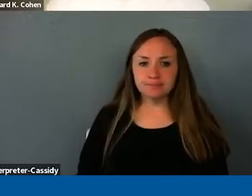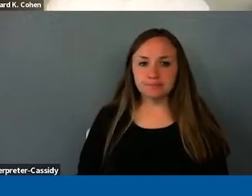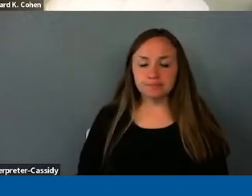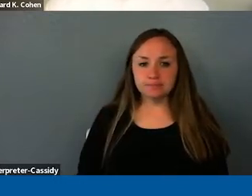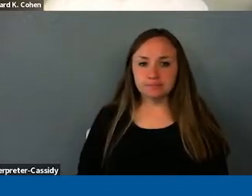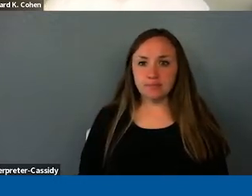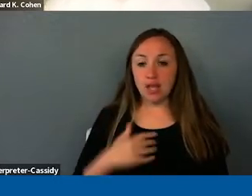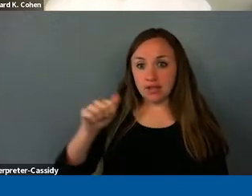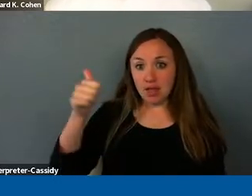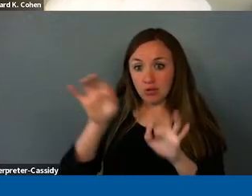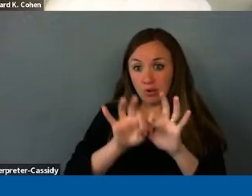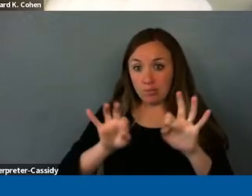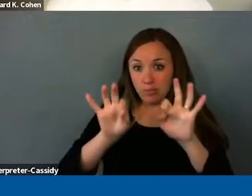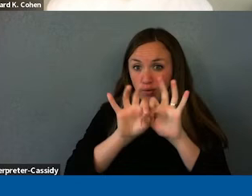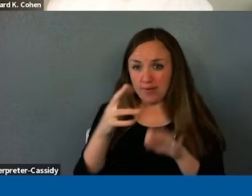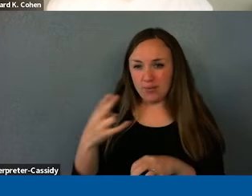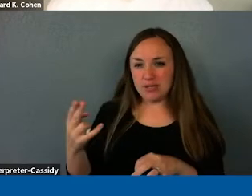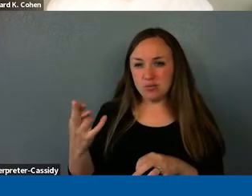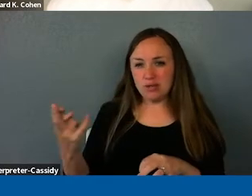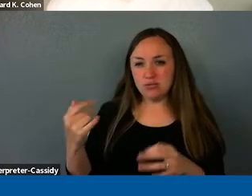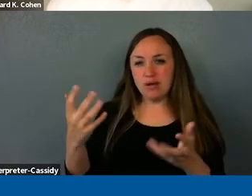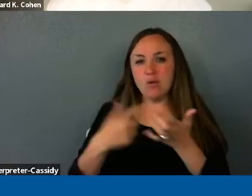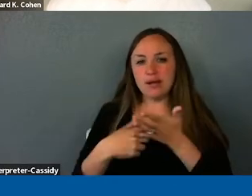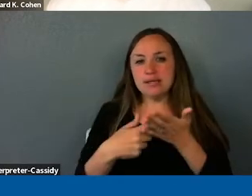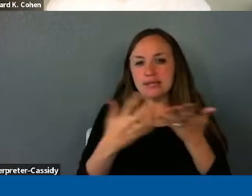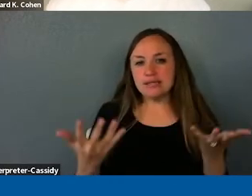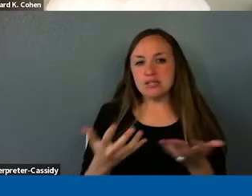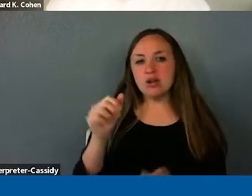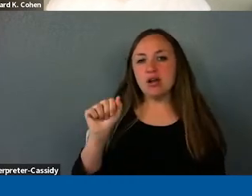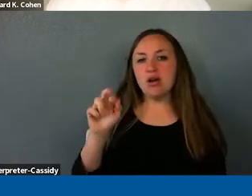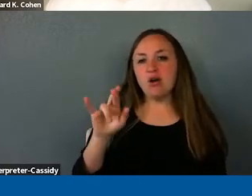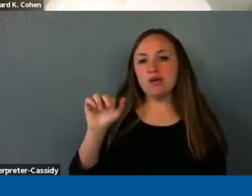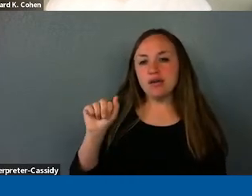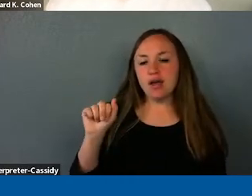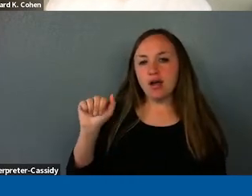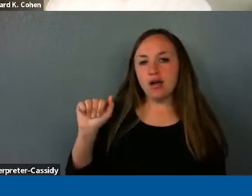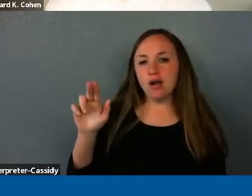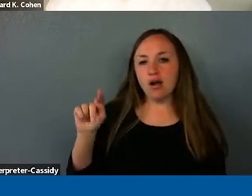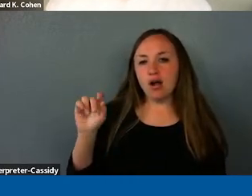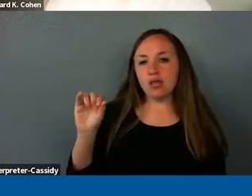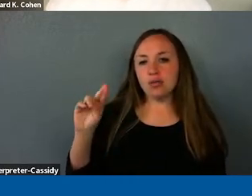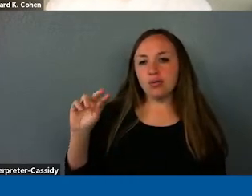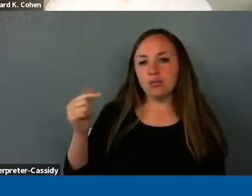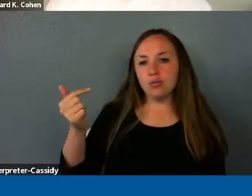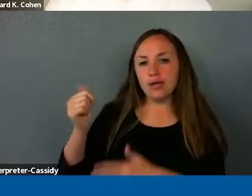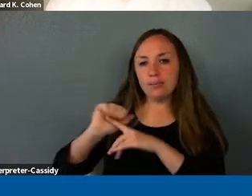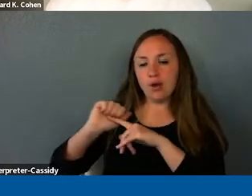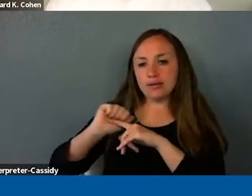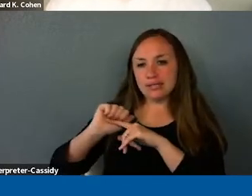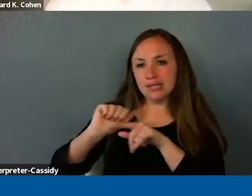Another important resource that I wanted to discuss here are the official ARIA Authoring Practices. And this resource is often referred to as an example